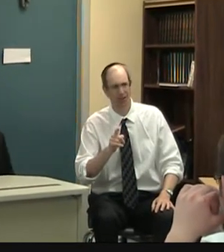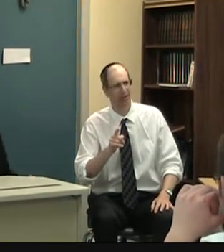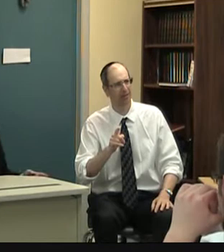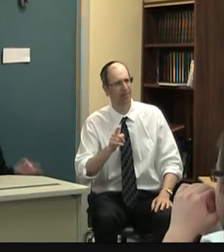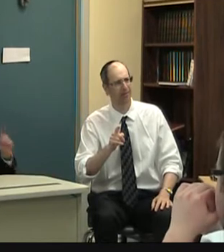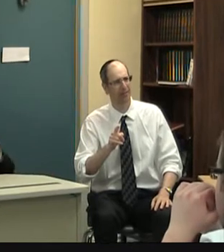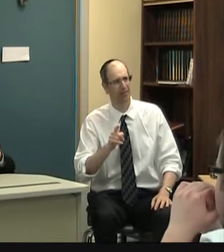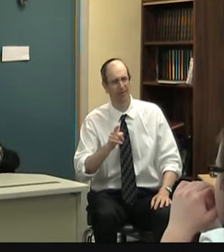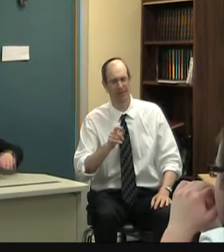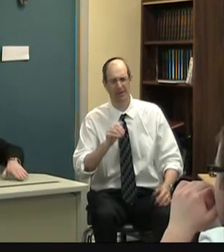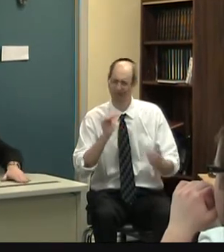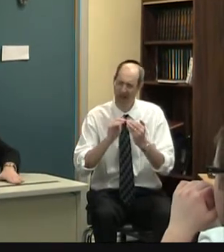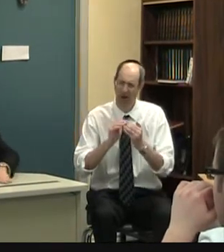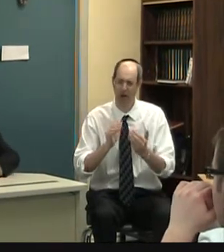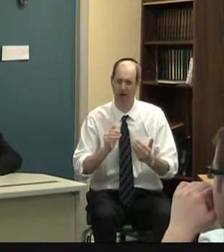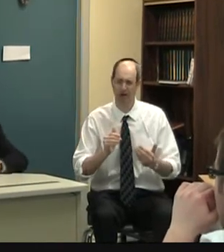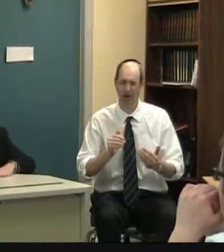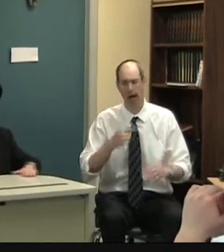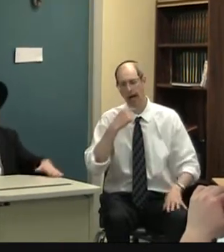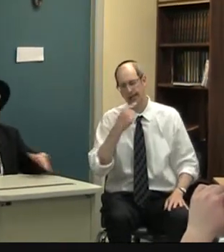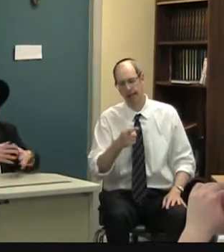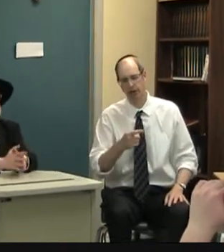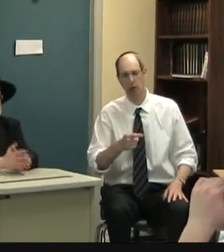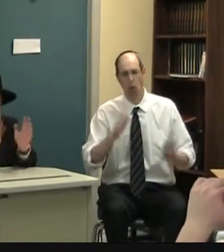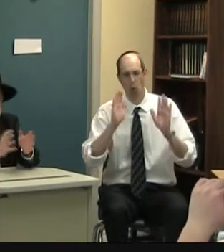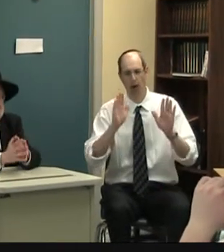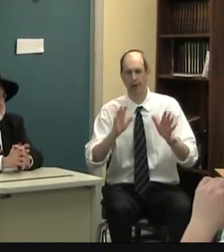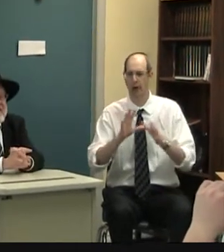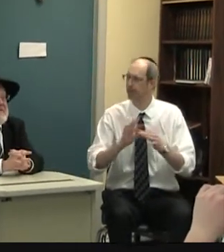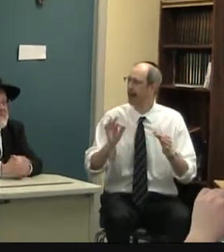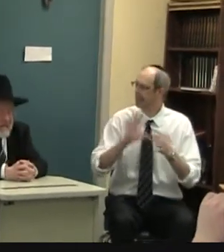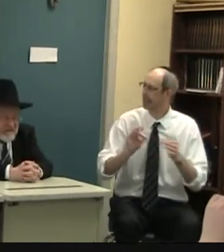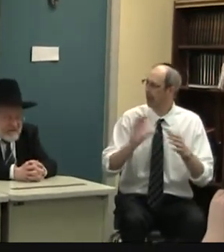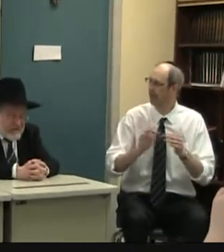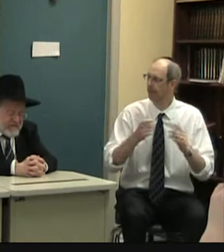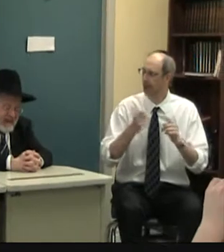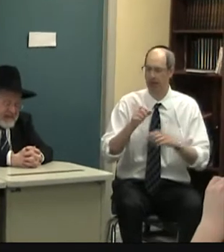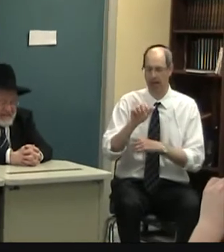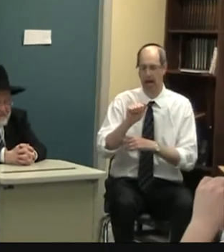So i'll tell you it is and i'll tell you a wonderful my somebody from the app thoreau a beautiful myself